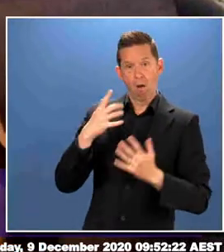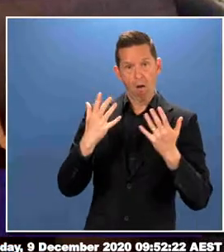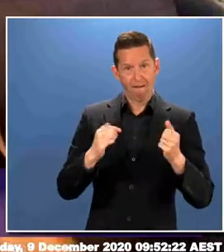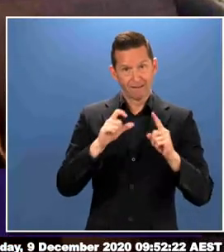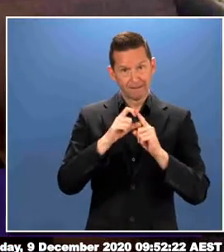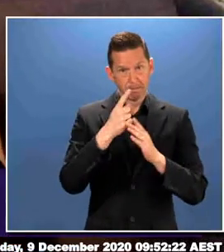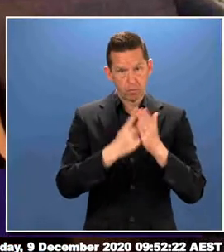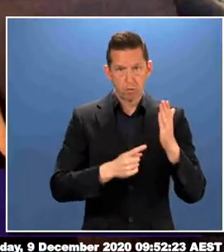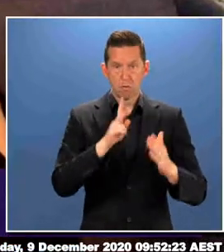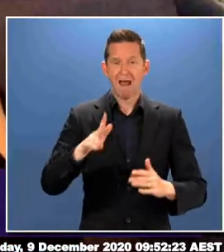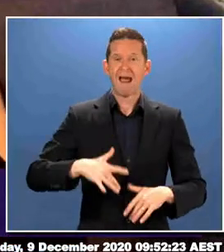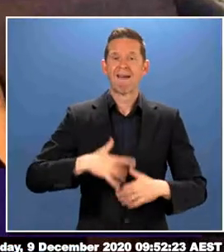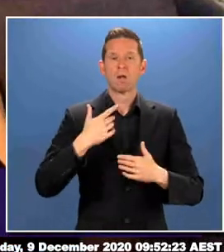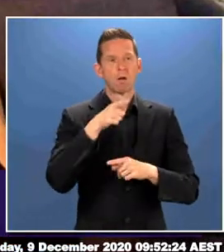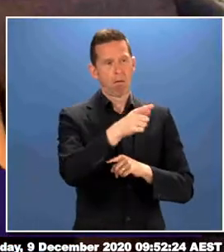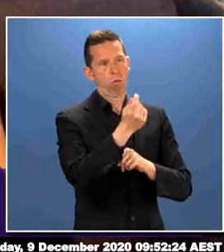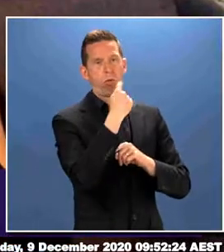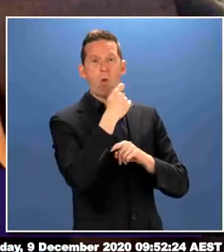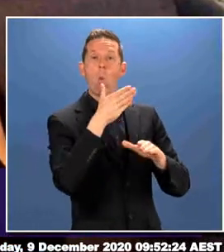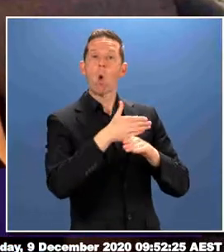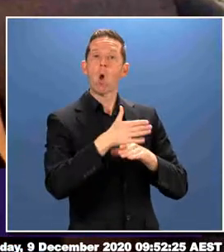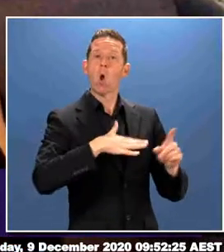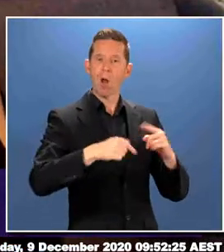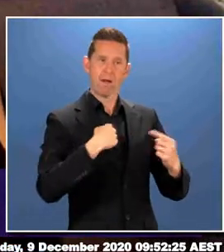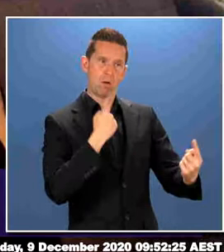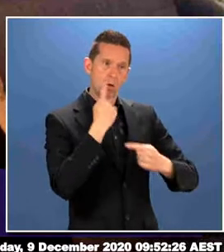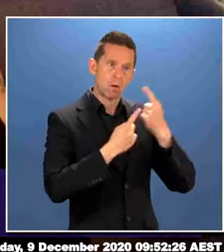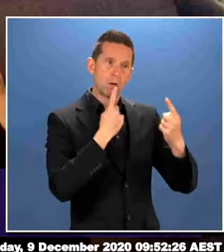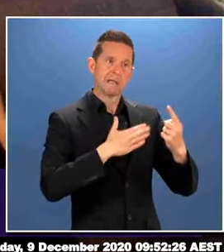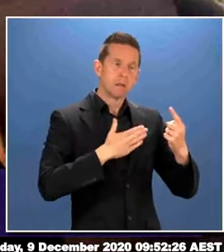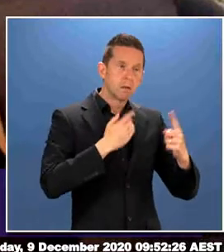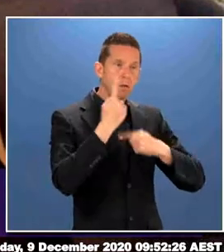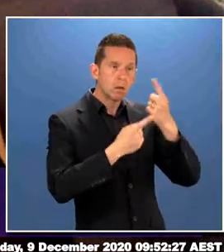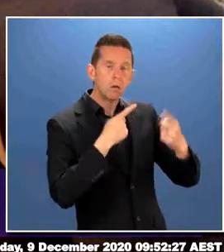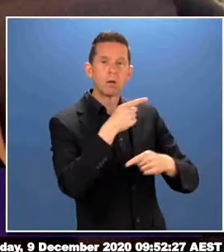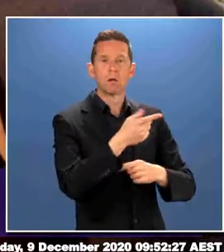not feel listened to in the workplace, and that they often found